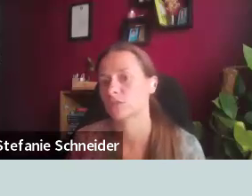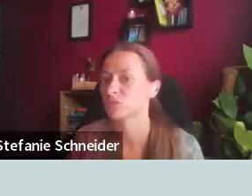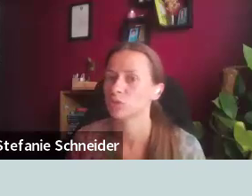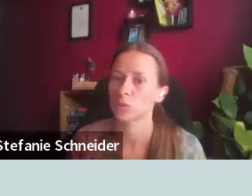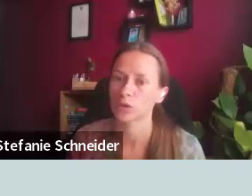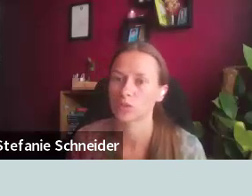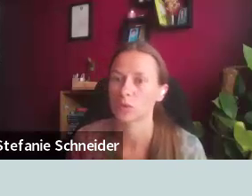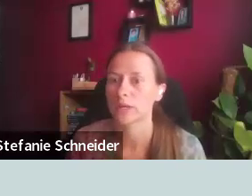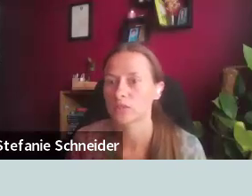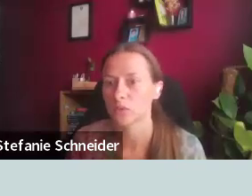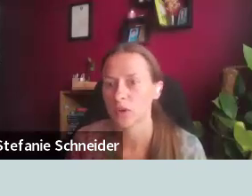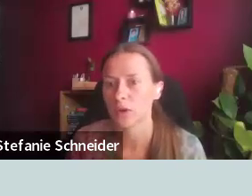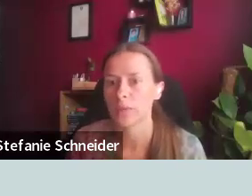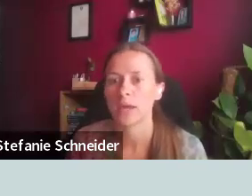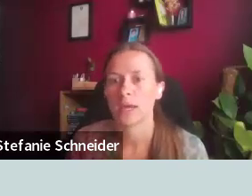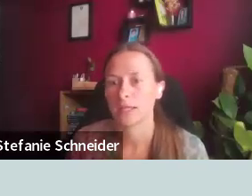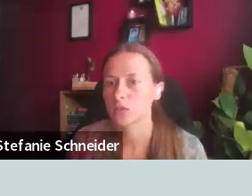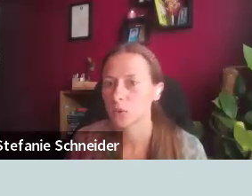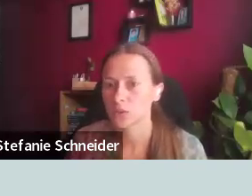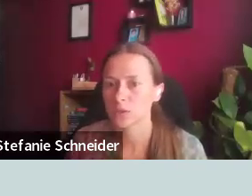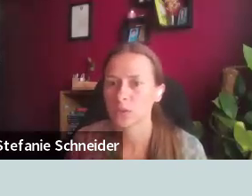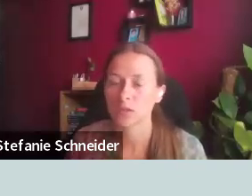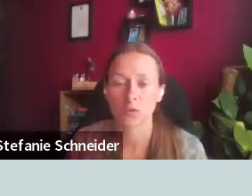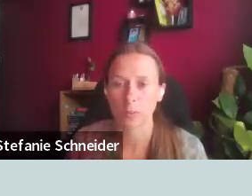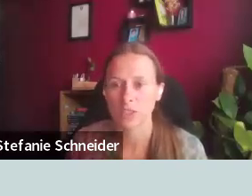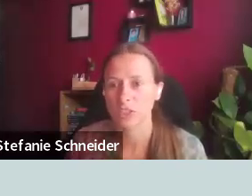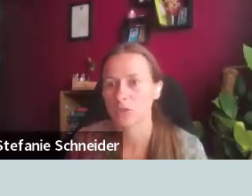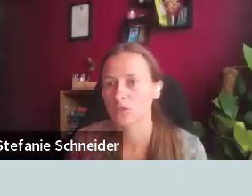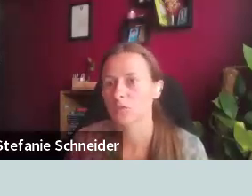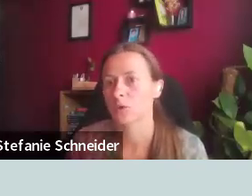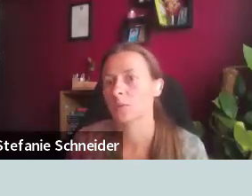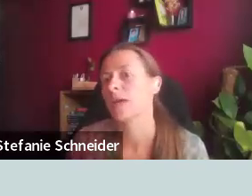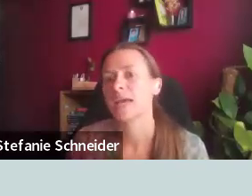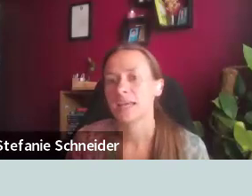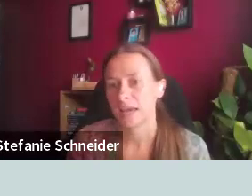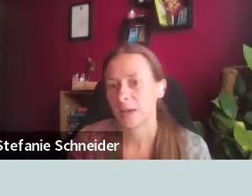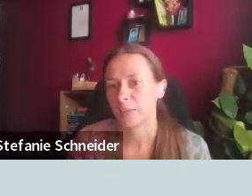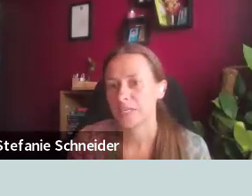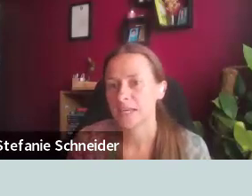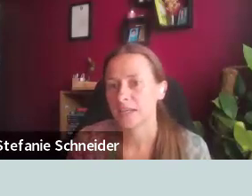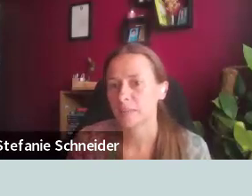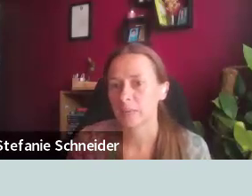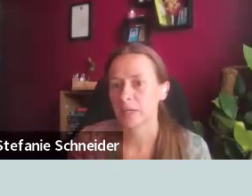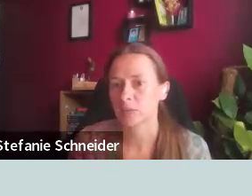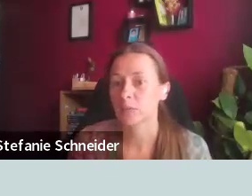or do not work so well so far. And there's also the aforementioned Oxford Forum EDI and demand